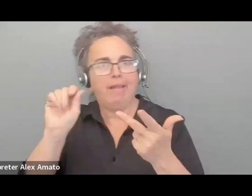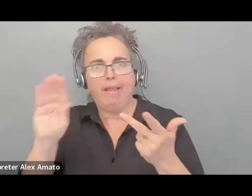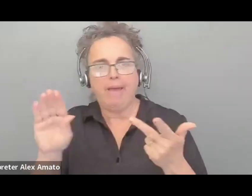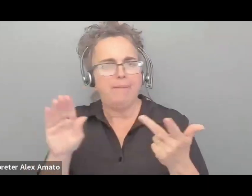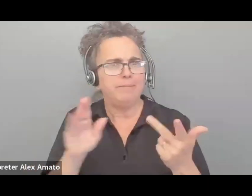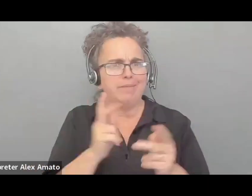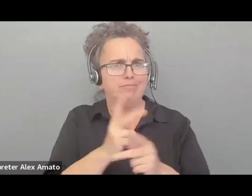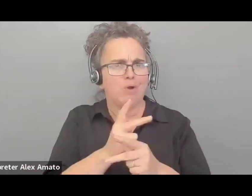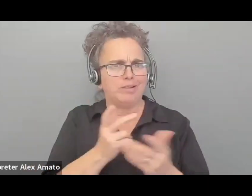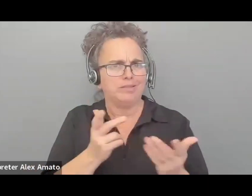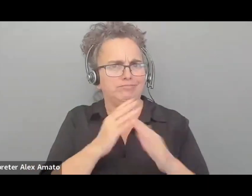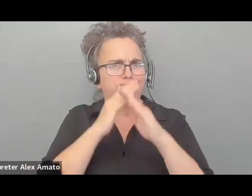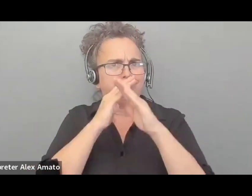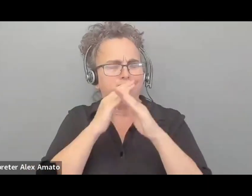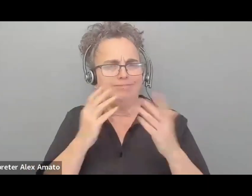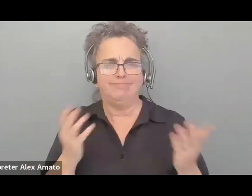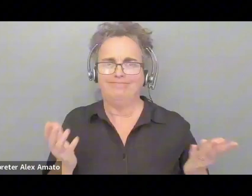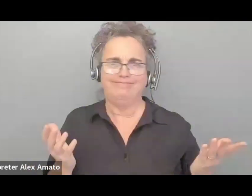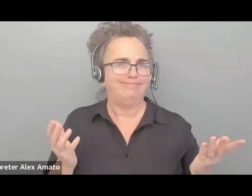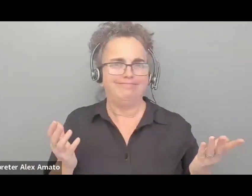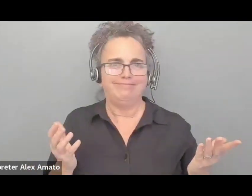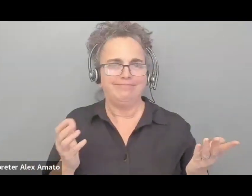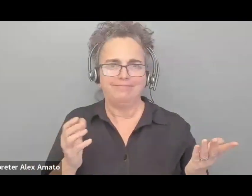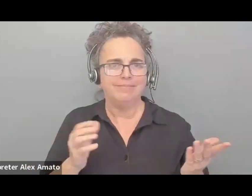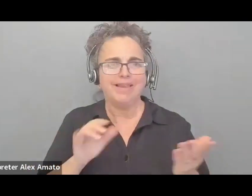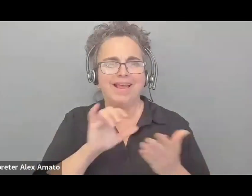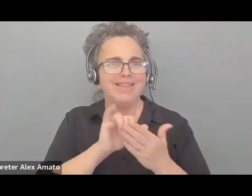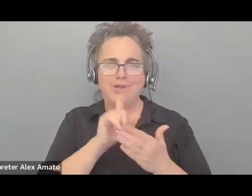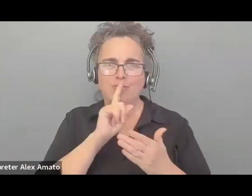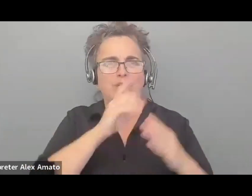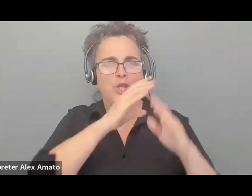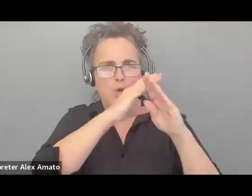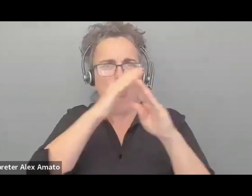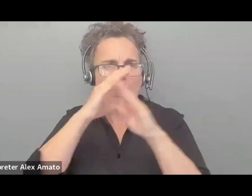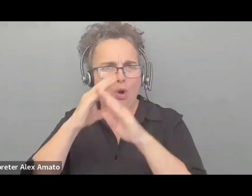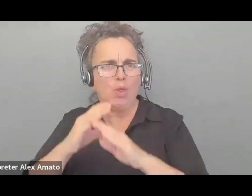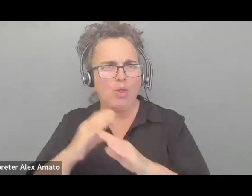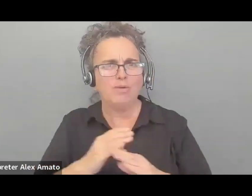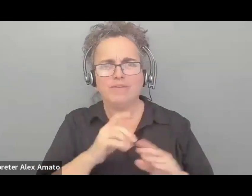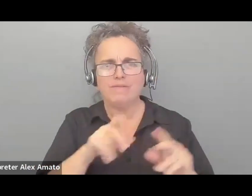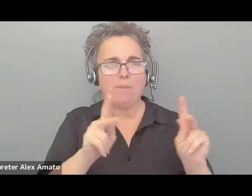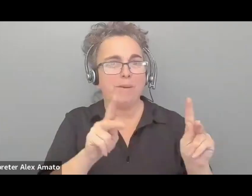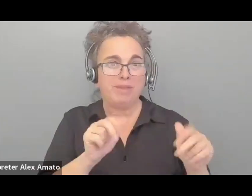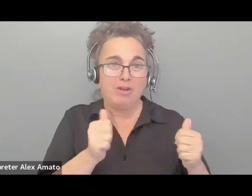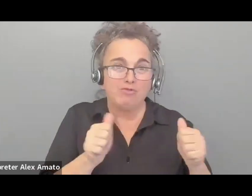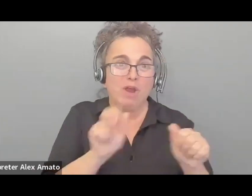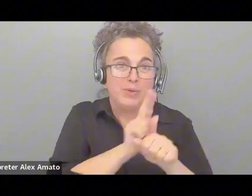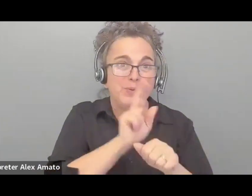it not only creates hurdles for the people that are trying to use them, it also creates risks for the organization.